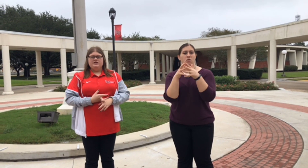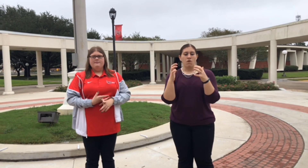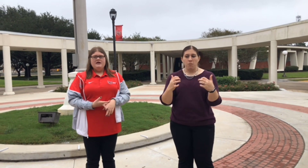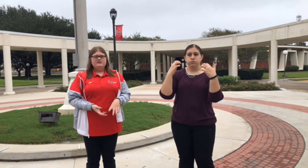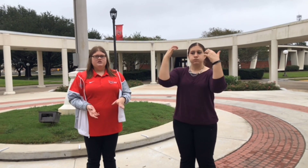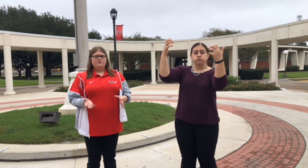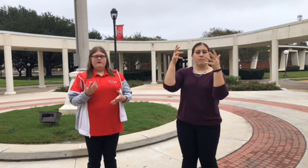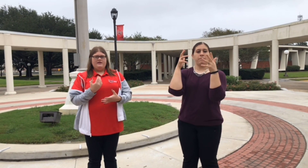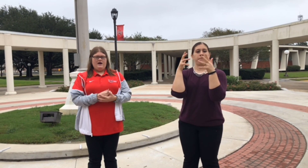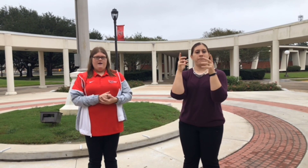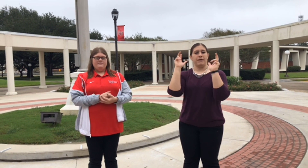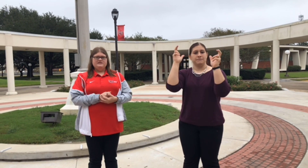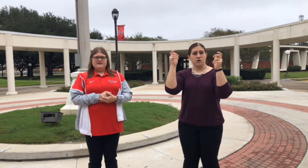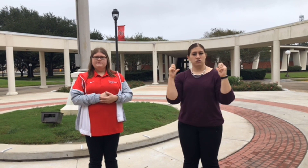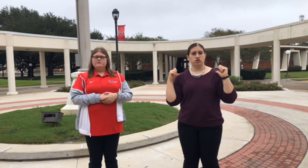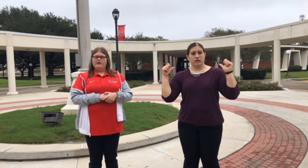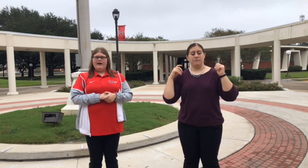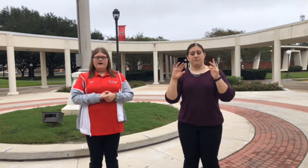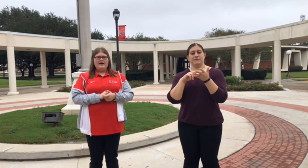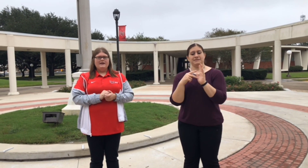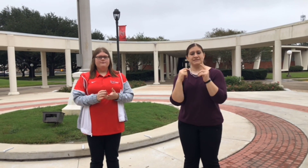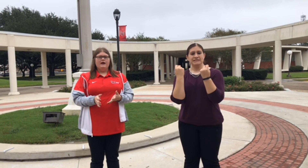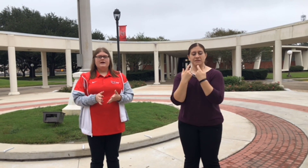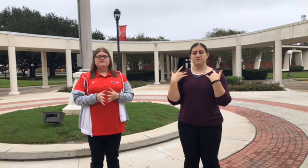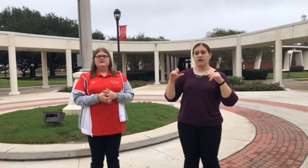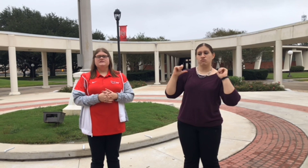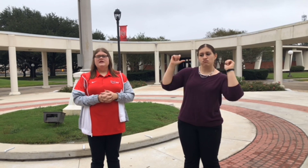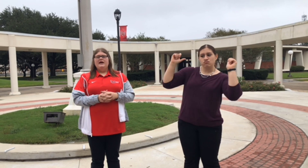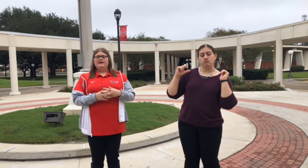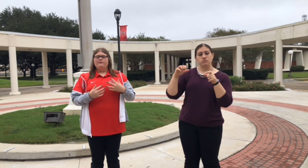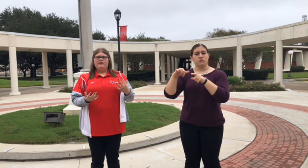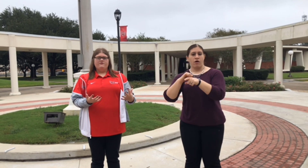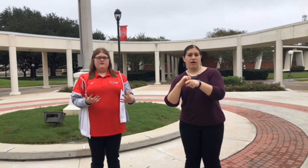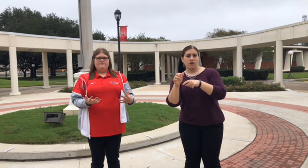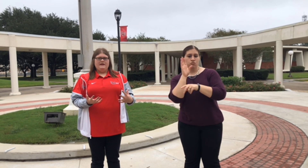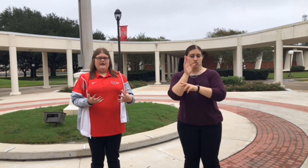where the teams work out at and practice and get ready for the big